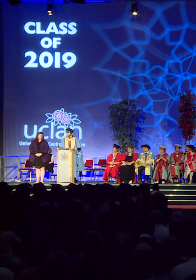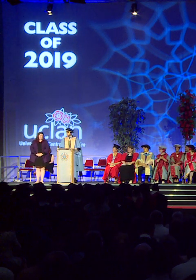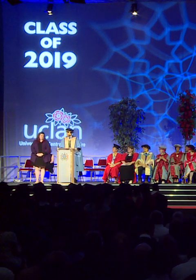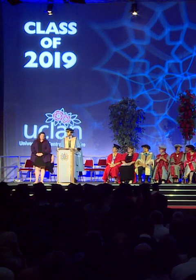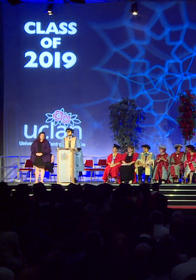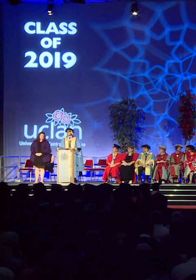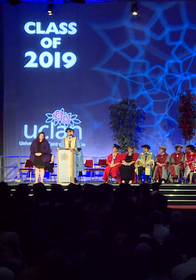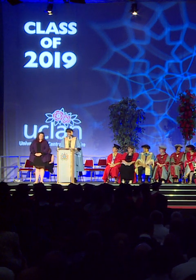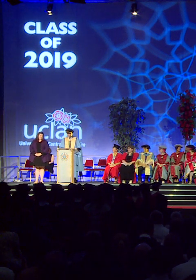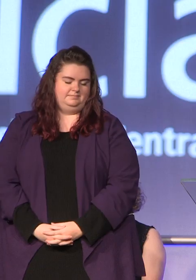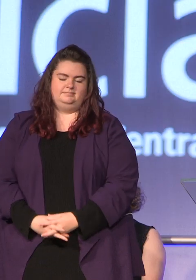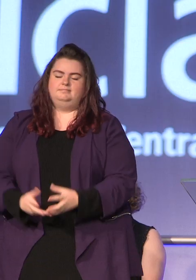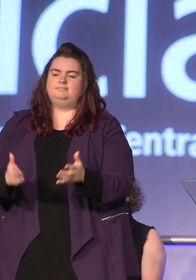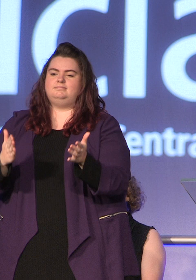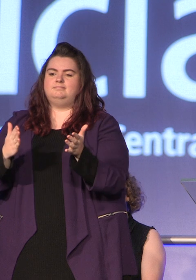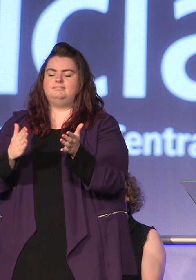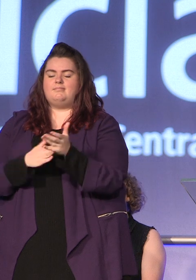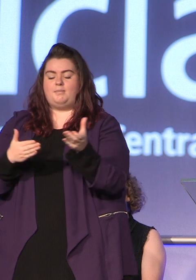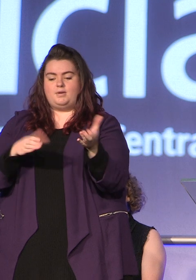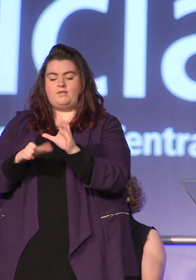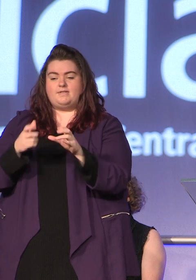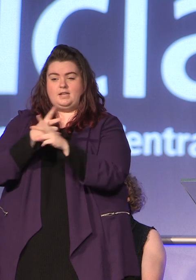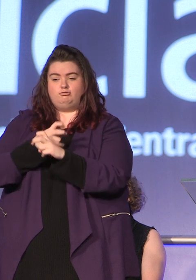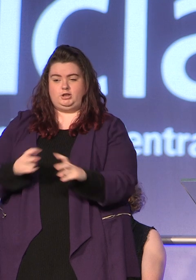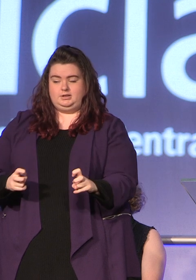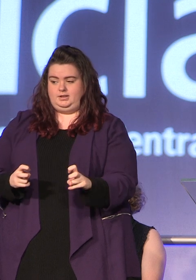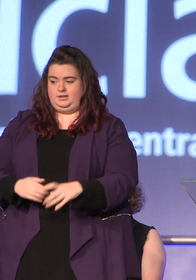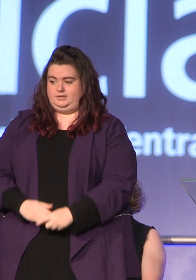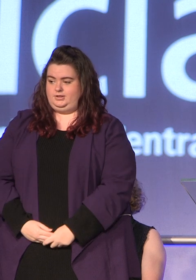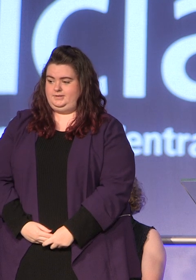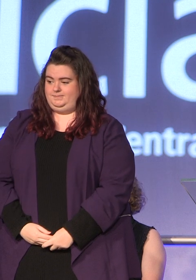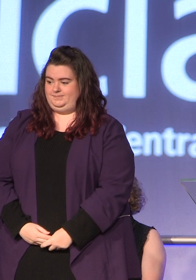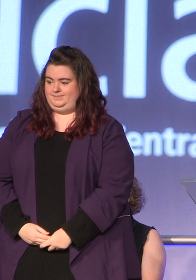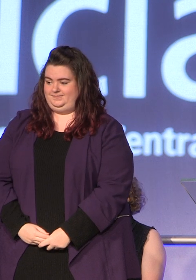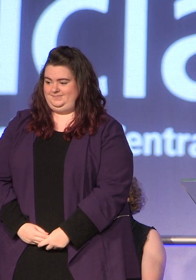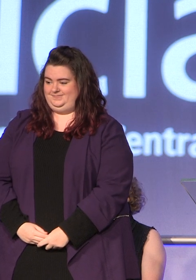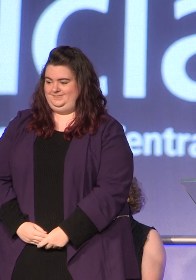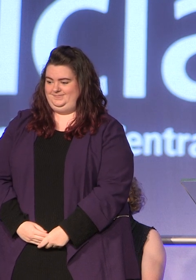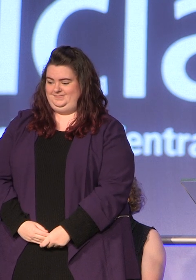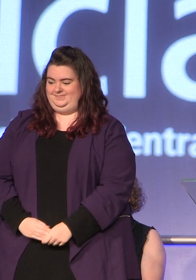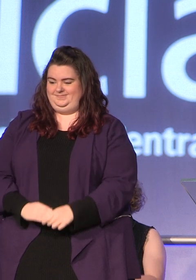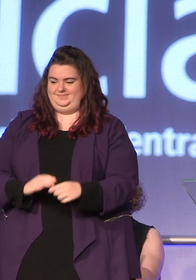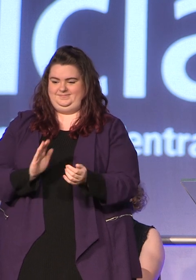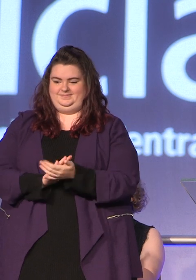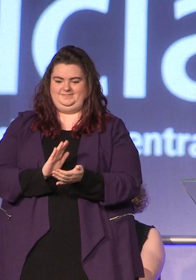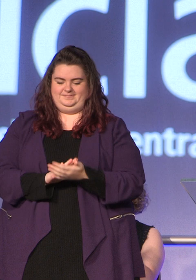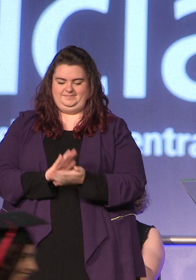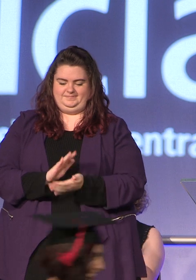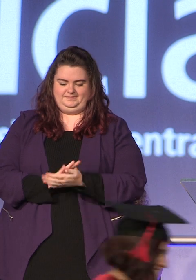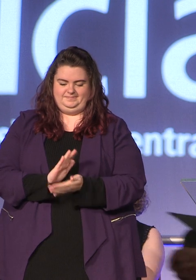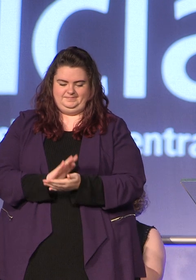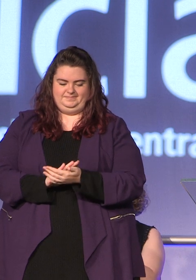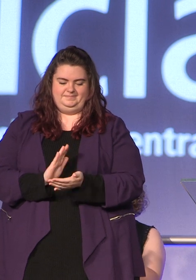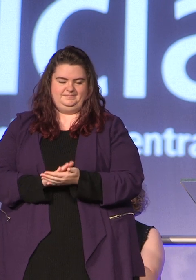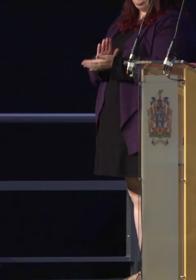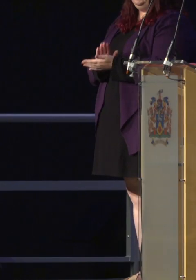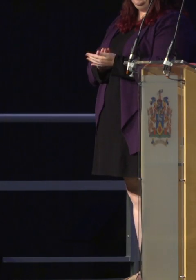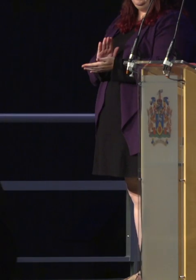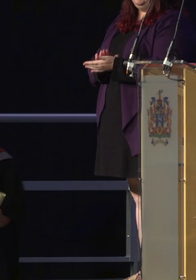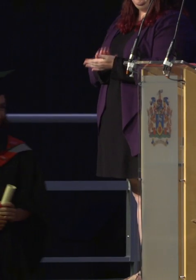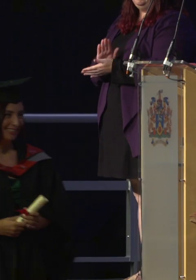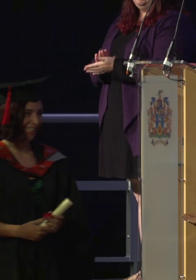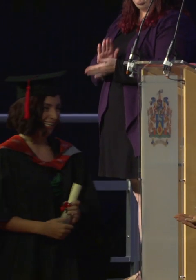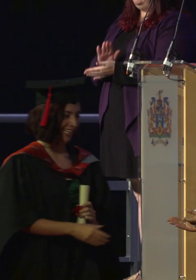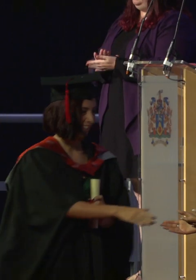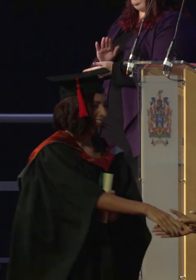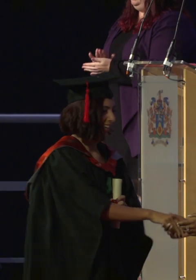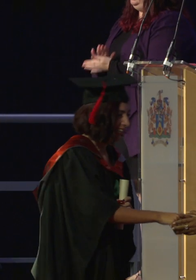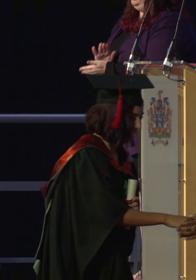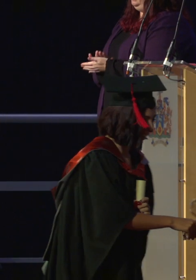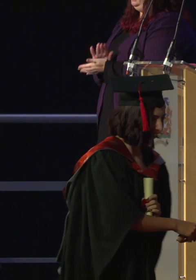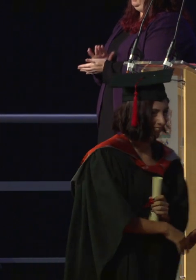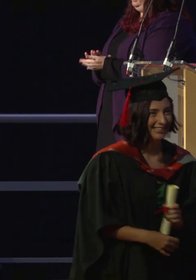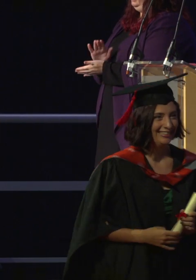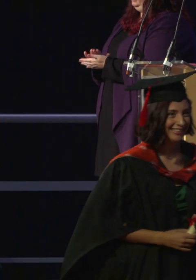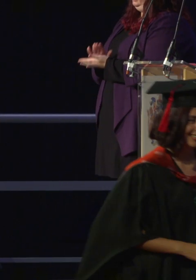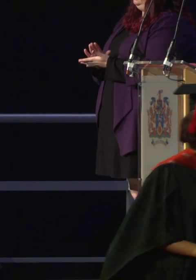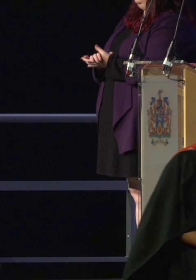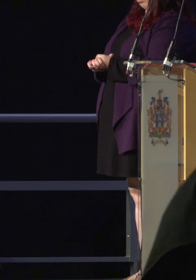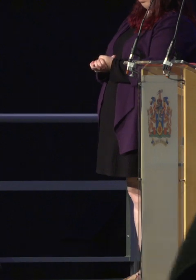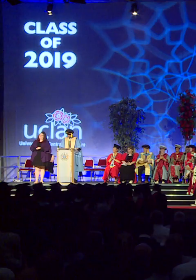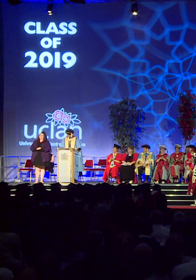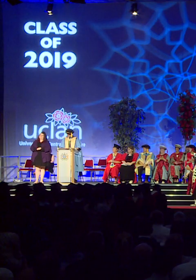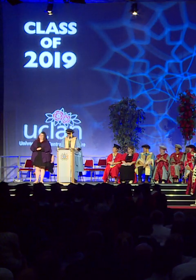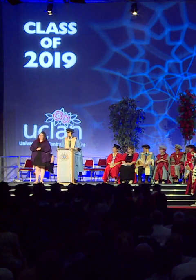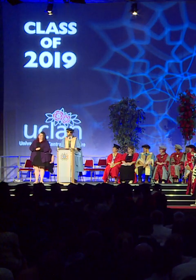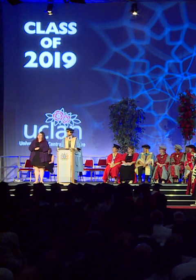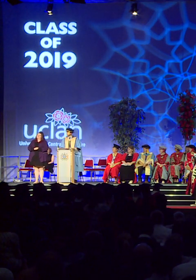Master of Science by Research